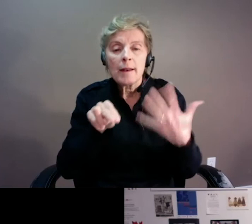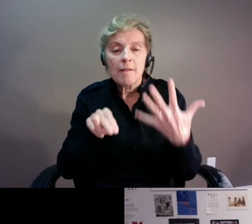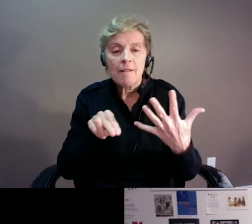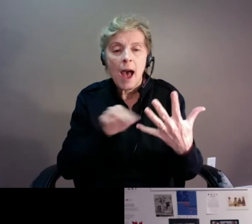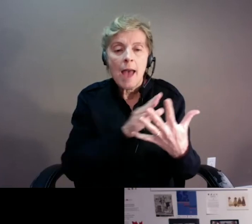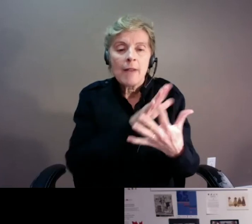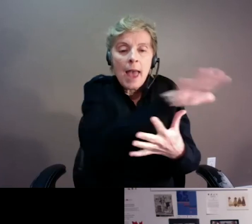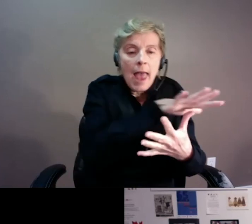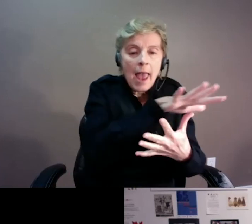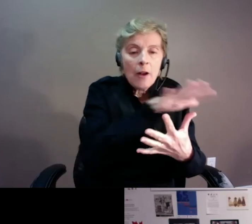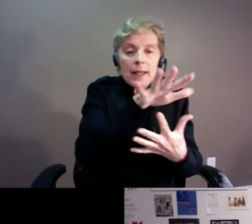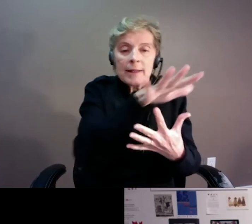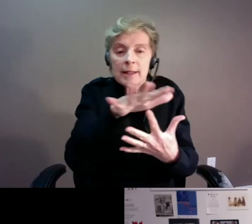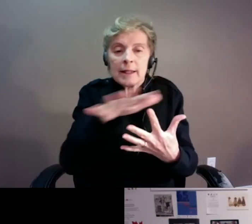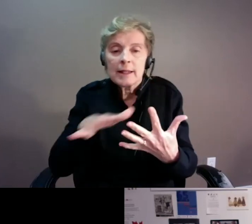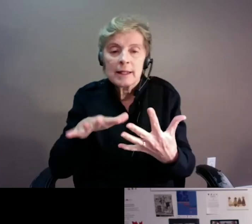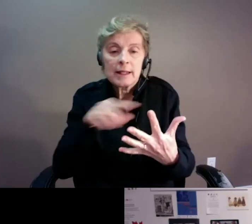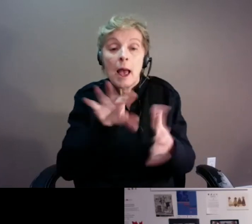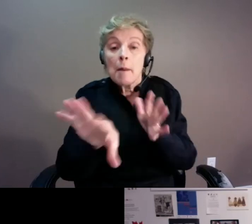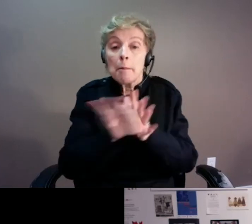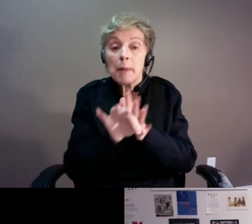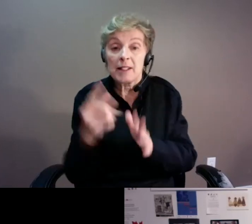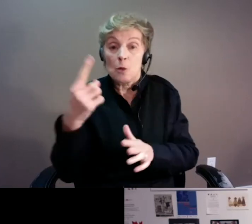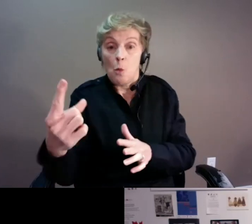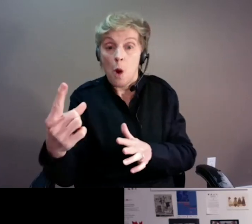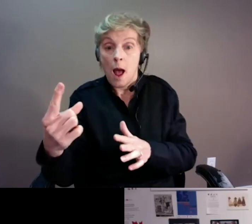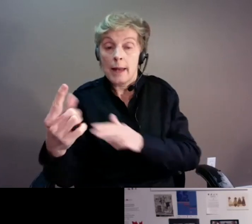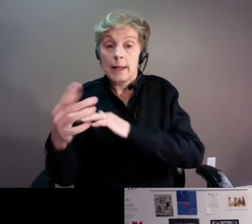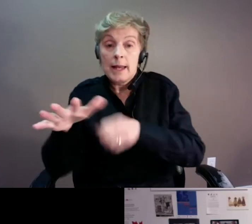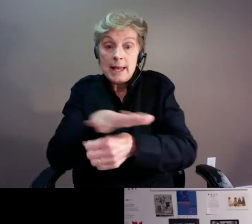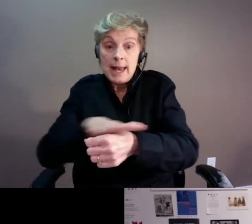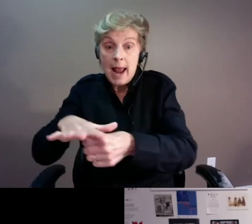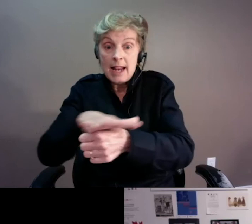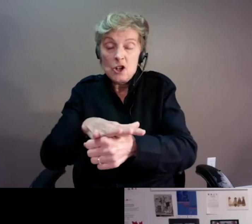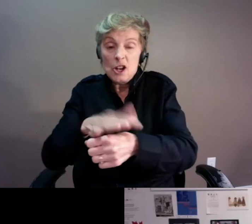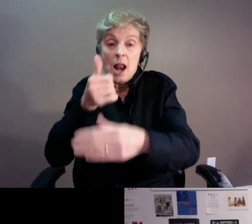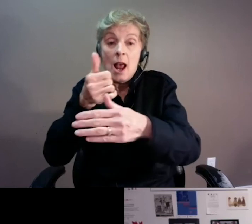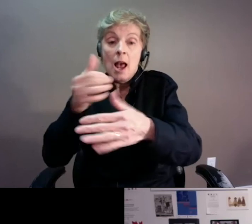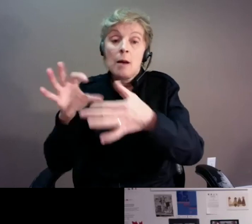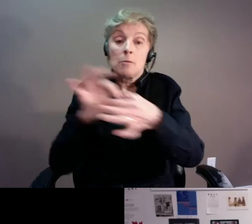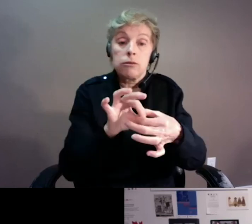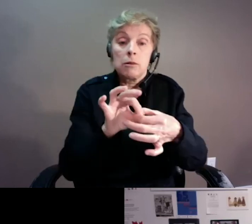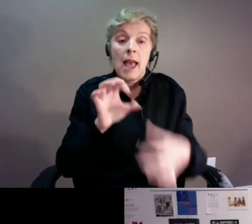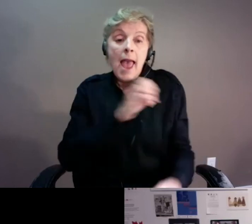designate one mission to be part of an executive group that they call the bureau to be responsible